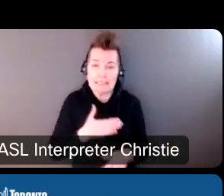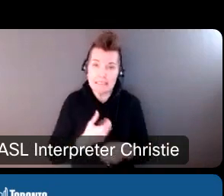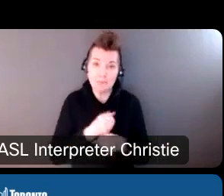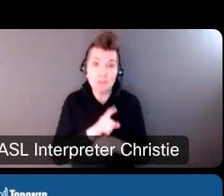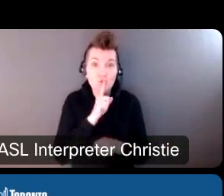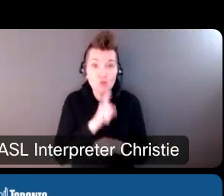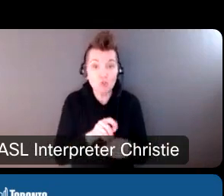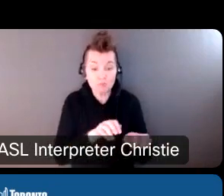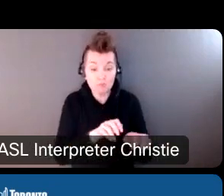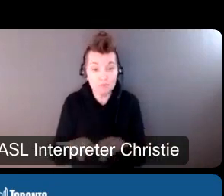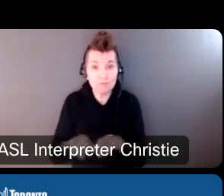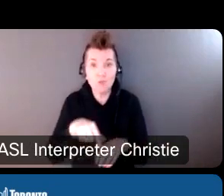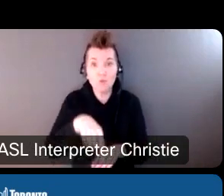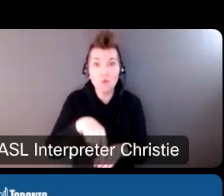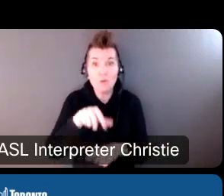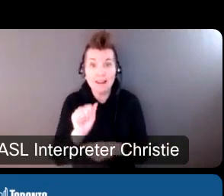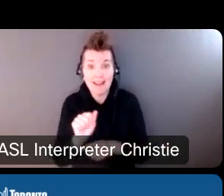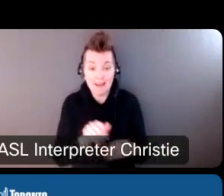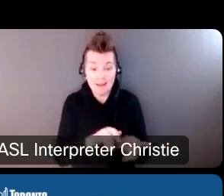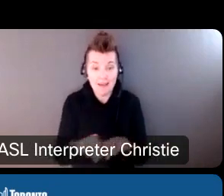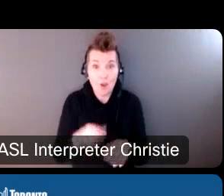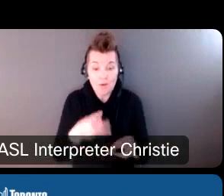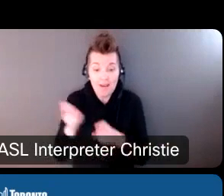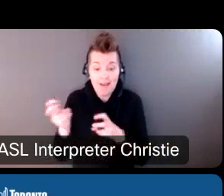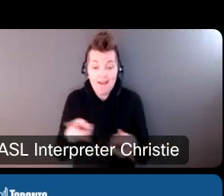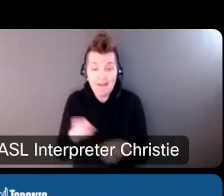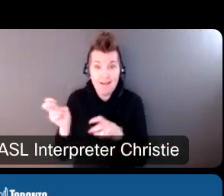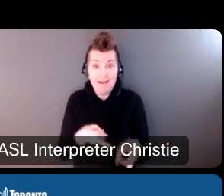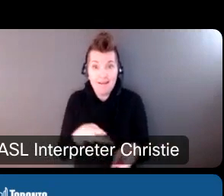Accessible documents including this slide deck, recording link, and Q&A documents will